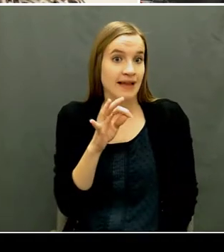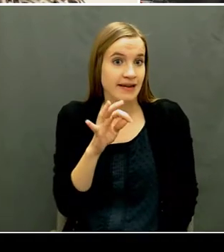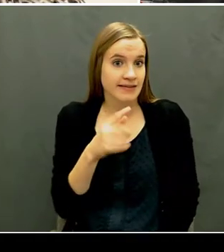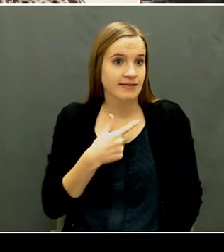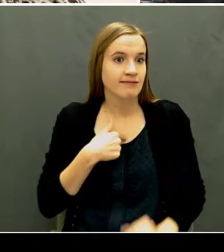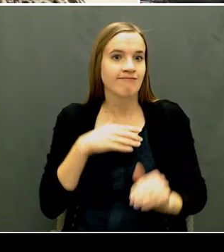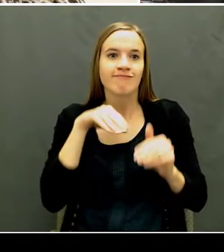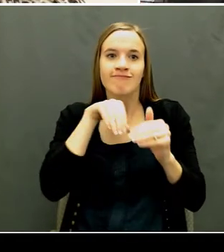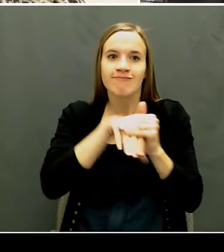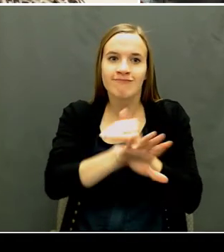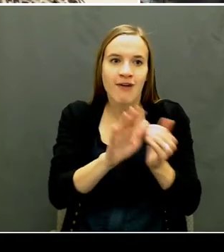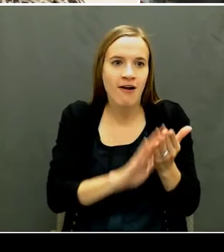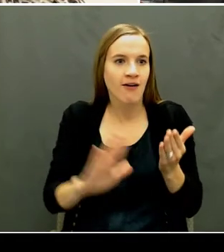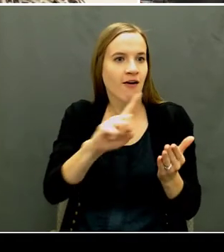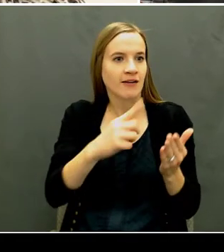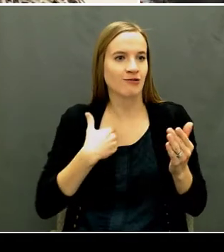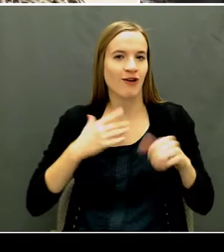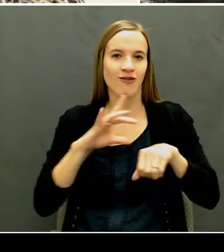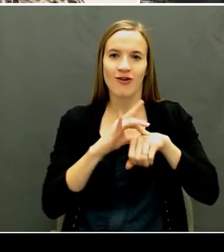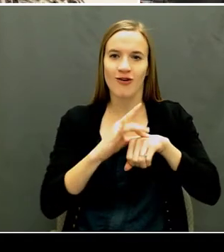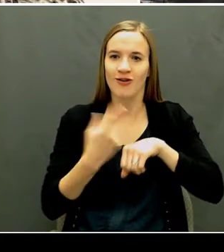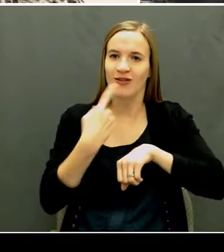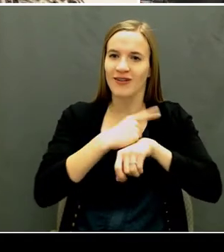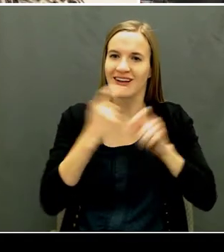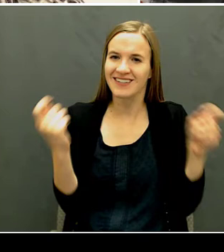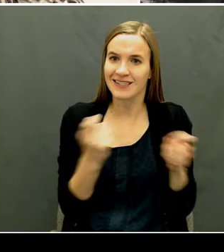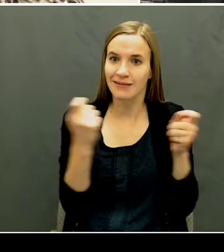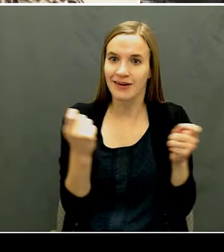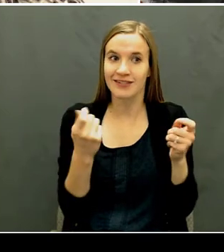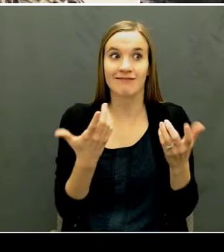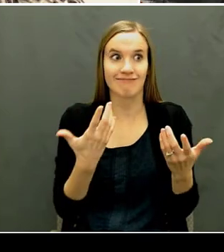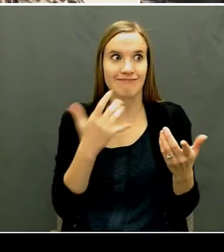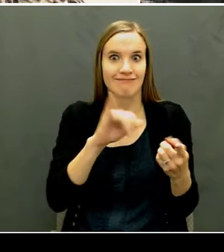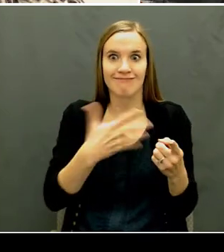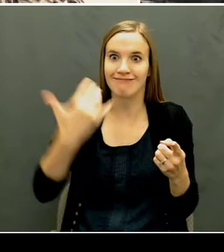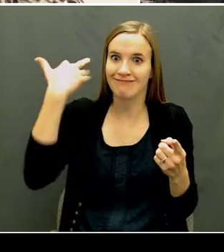years old now, right? So I didn't really have a big activist background, and then when I got